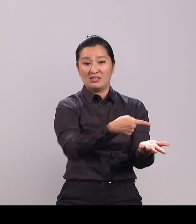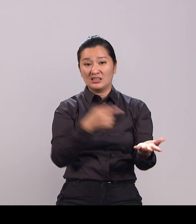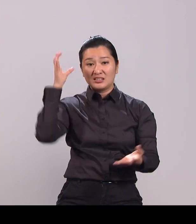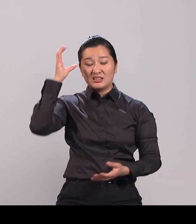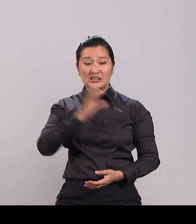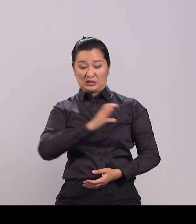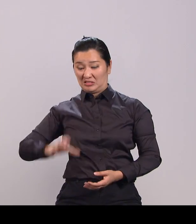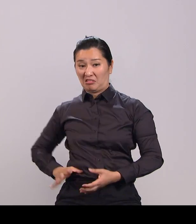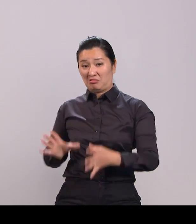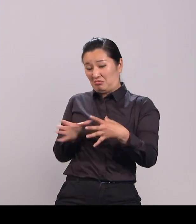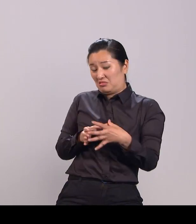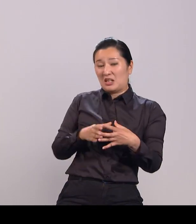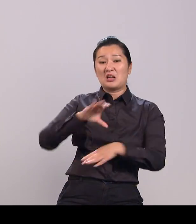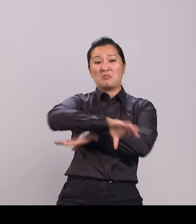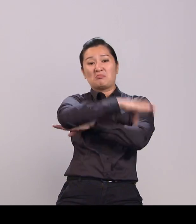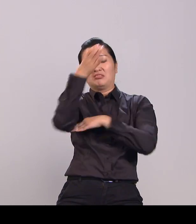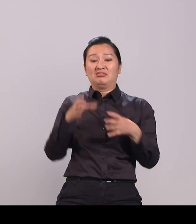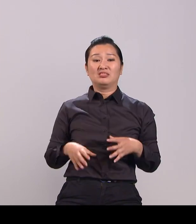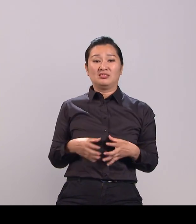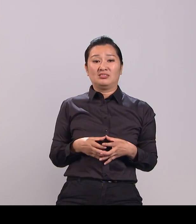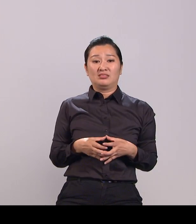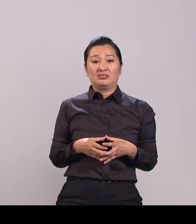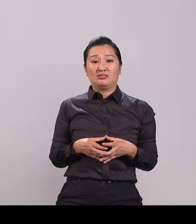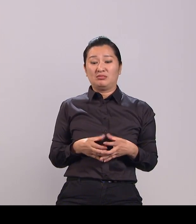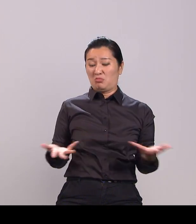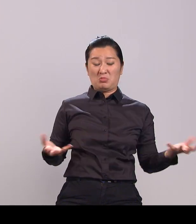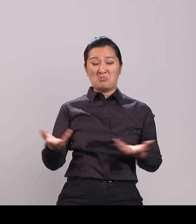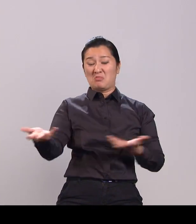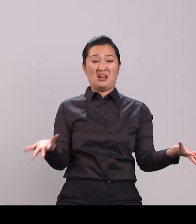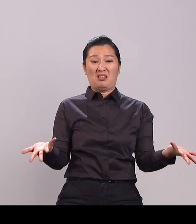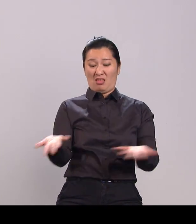It would be a very different, a very troubled Singapore.